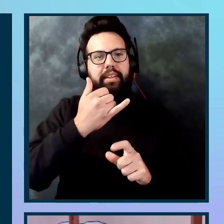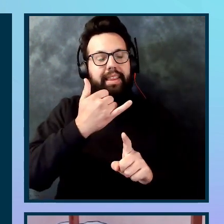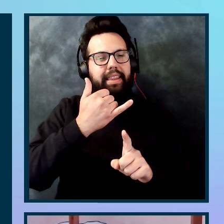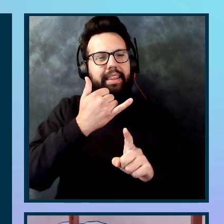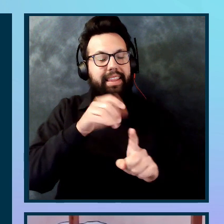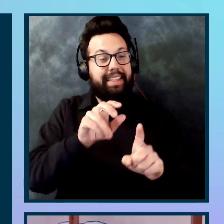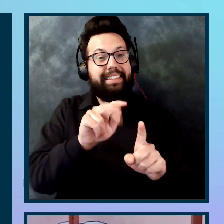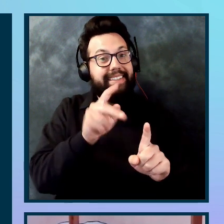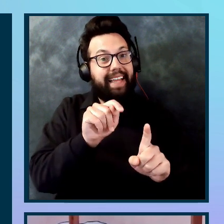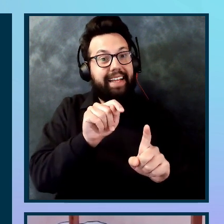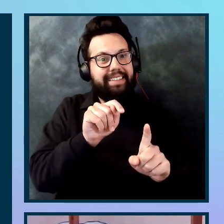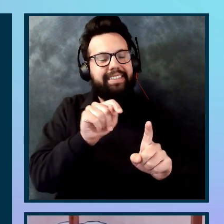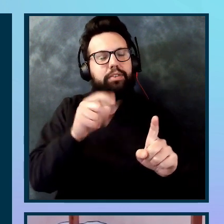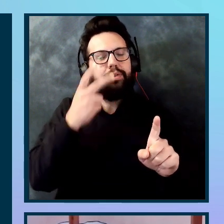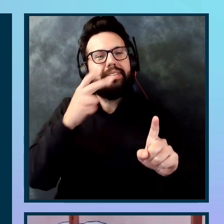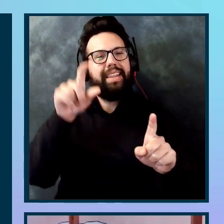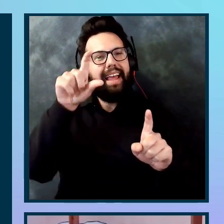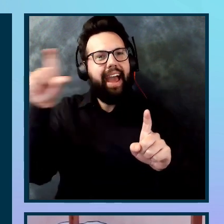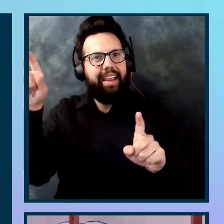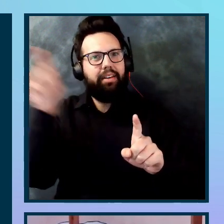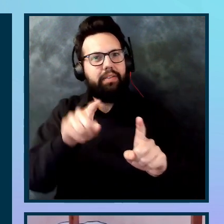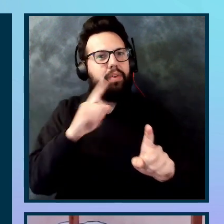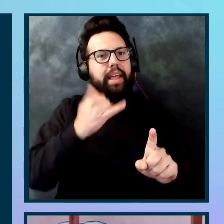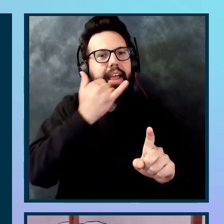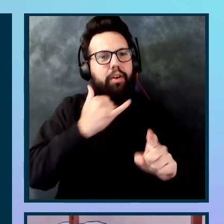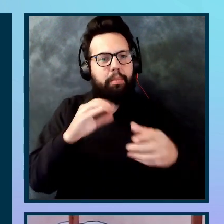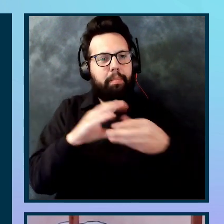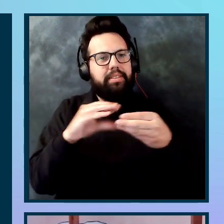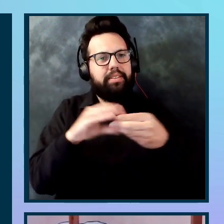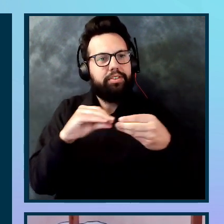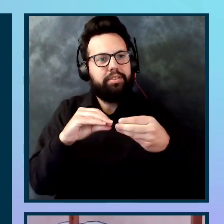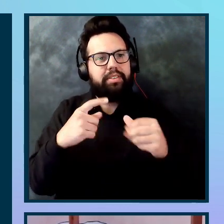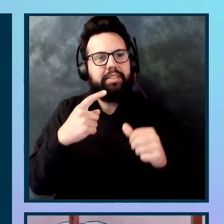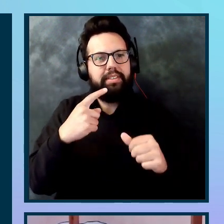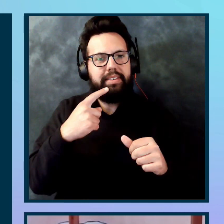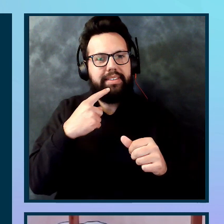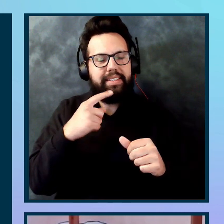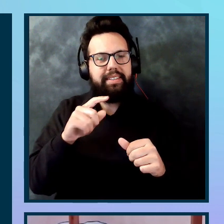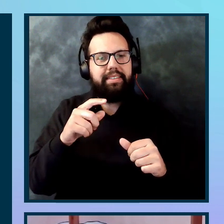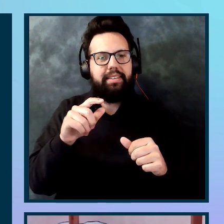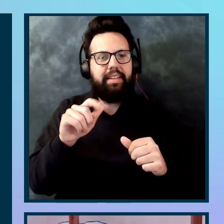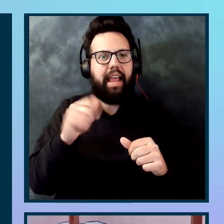the heading for the error message, there's an annotation that says that it's an H2. For the Email address,